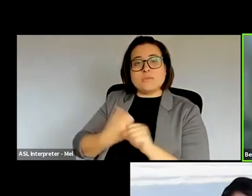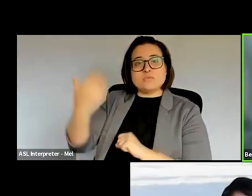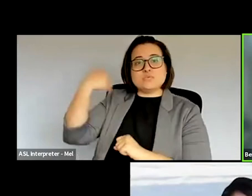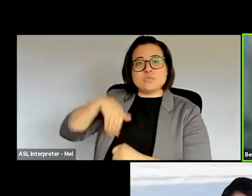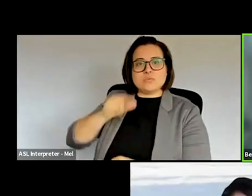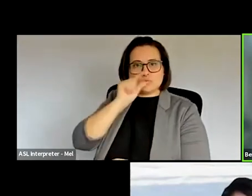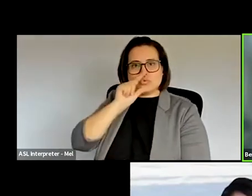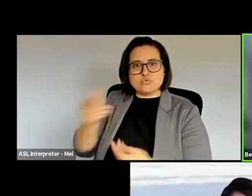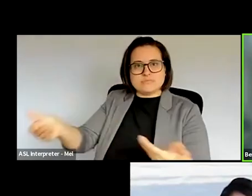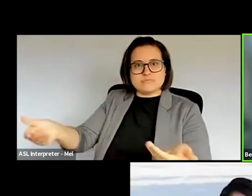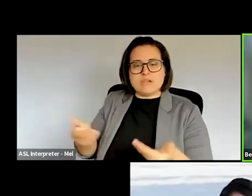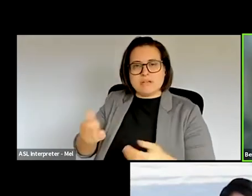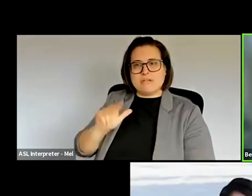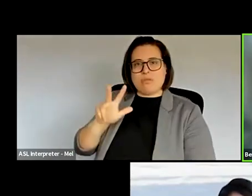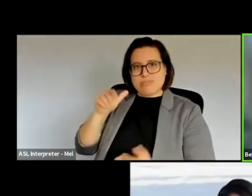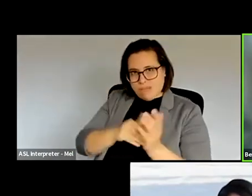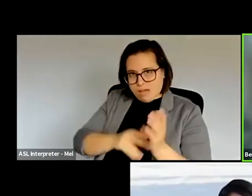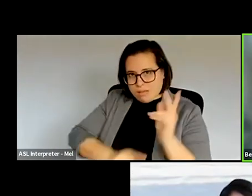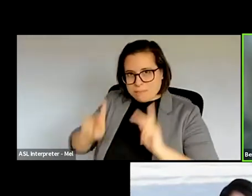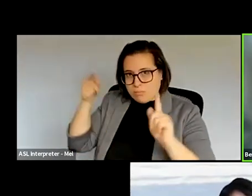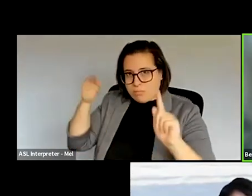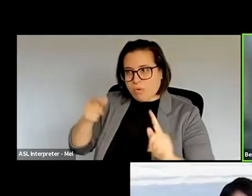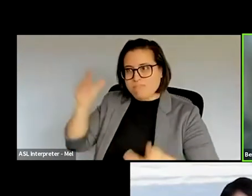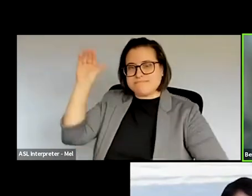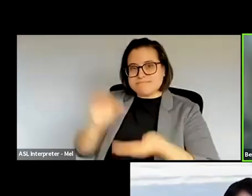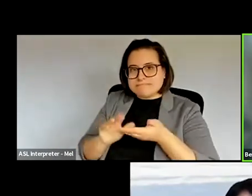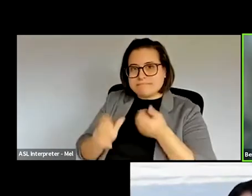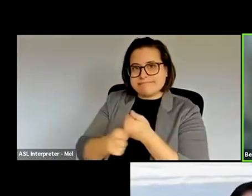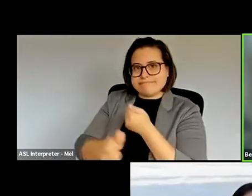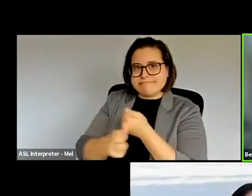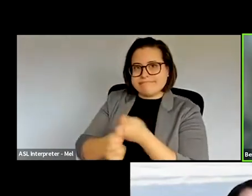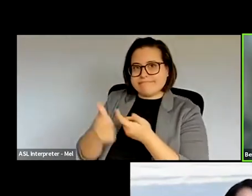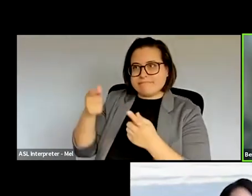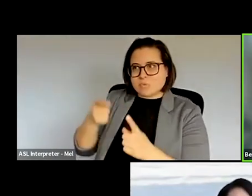3000 people to reduce the dangers to search and cannot Google